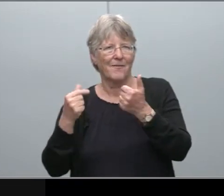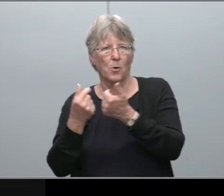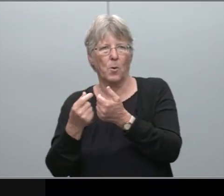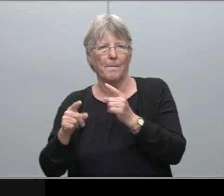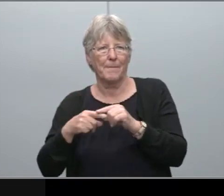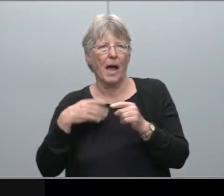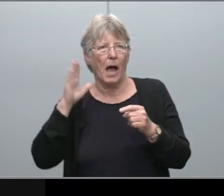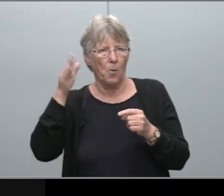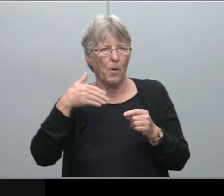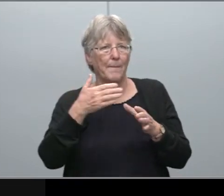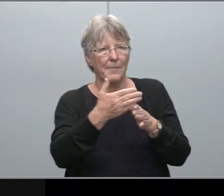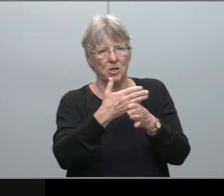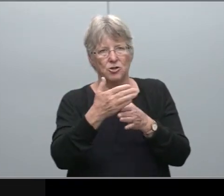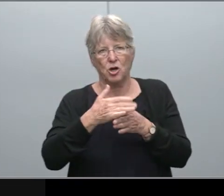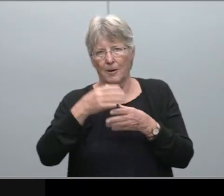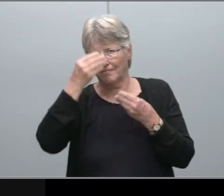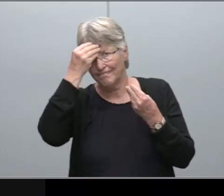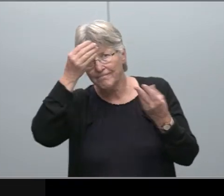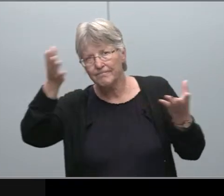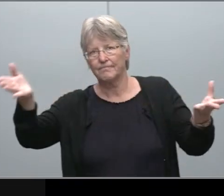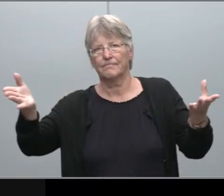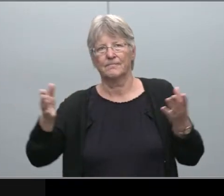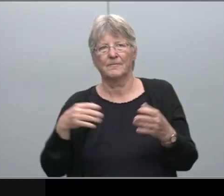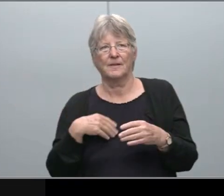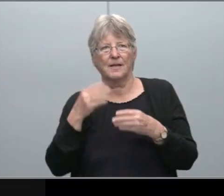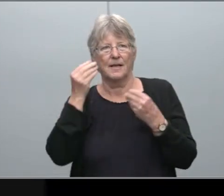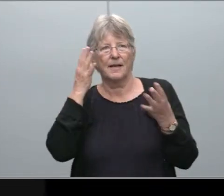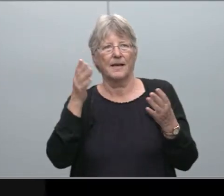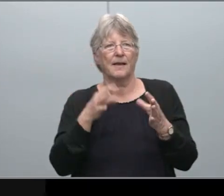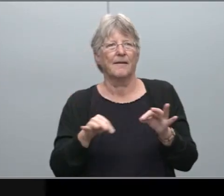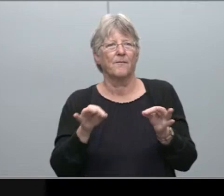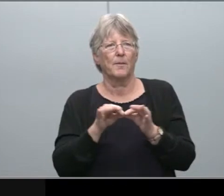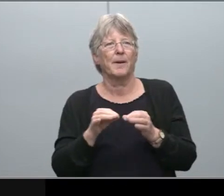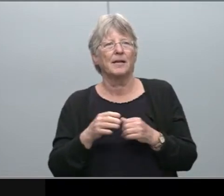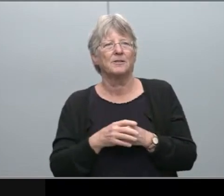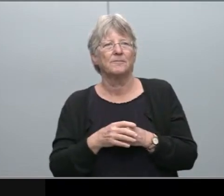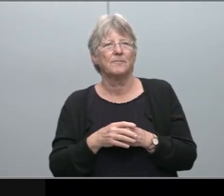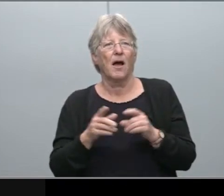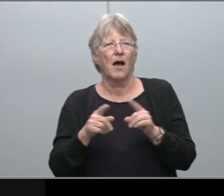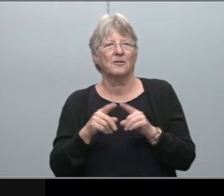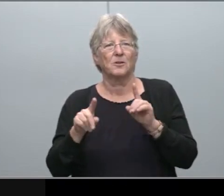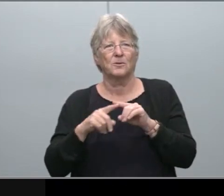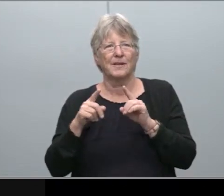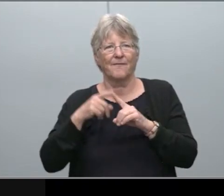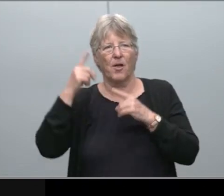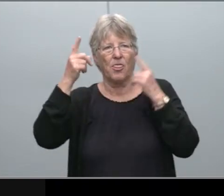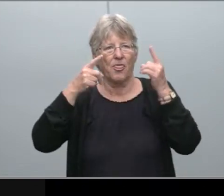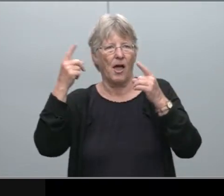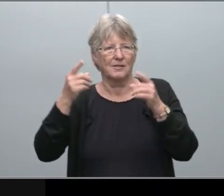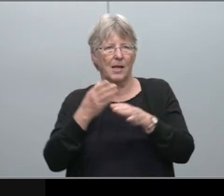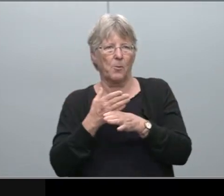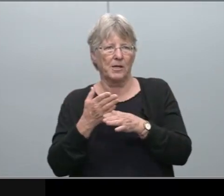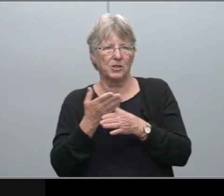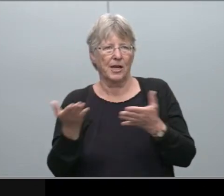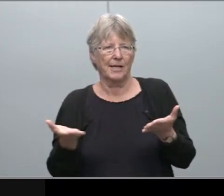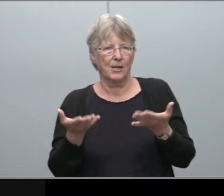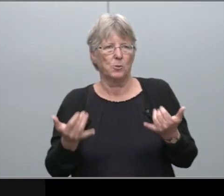Because we would like to wrap it up and not overextend our stay. So this one says, "Increase motivation of students